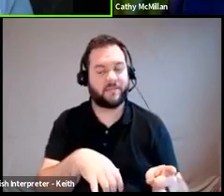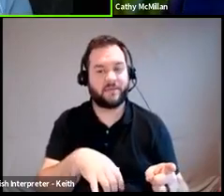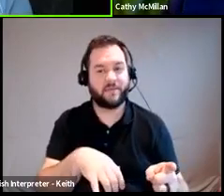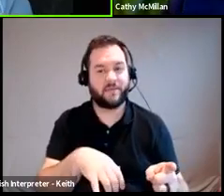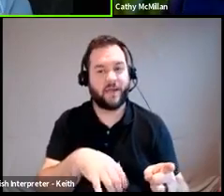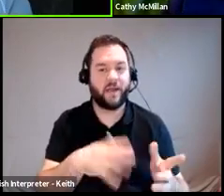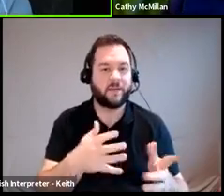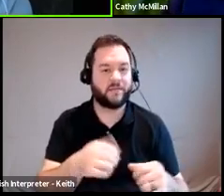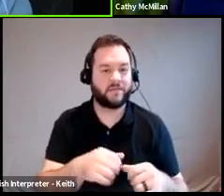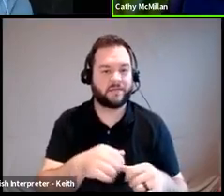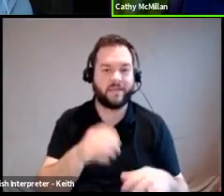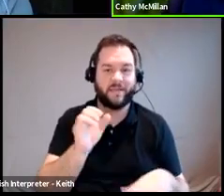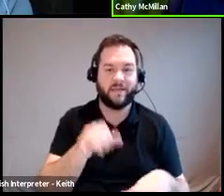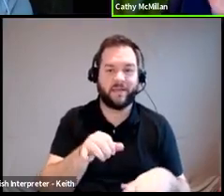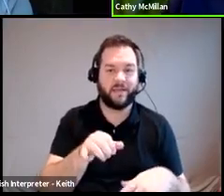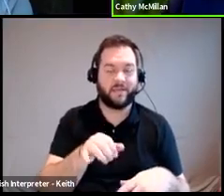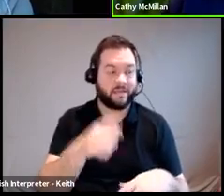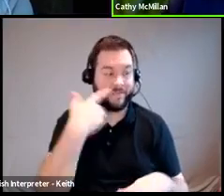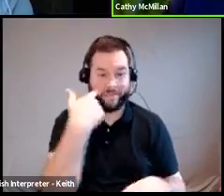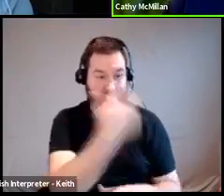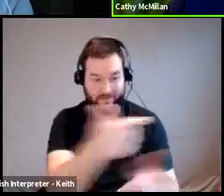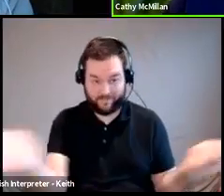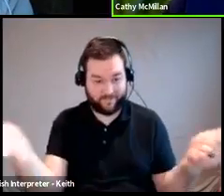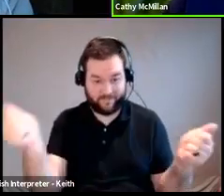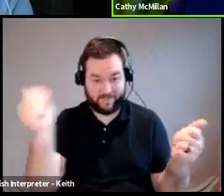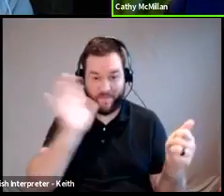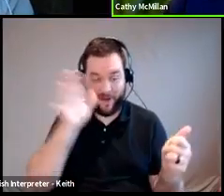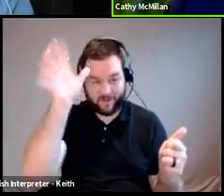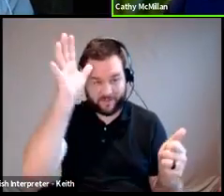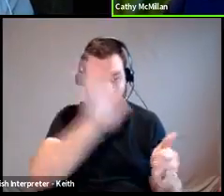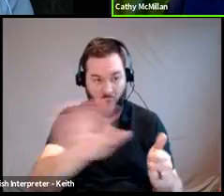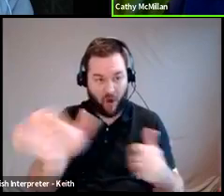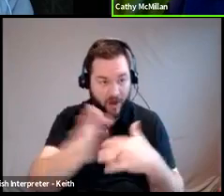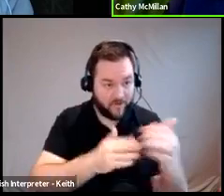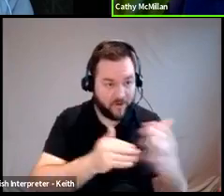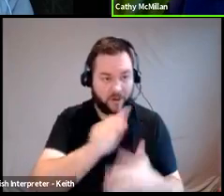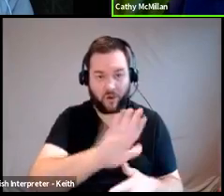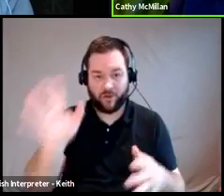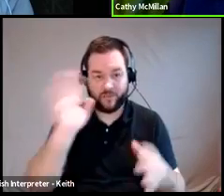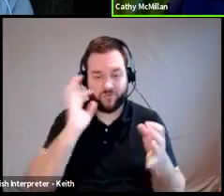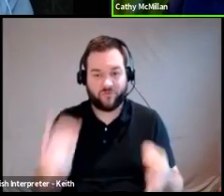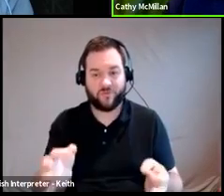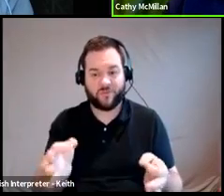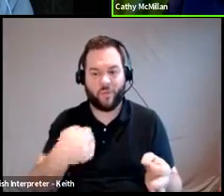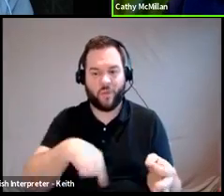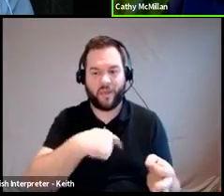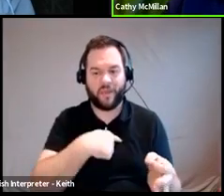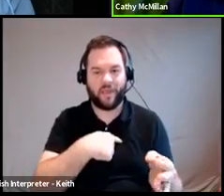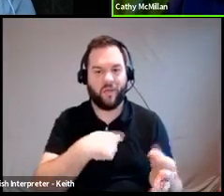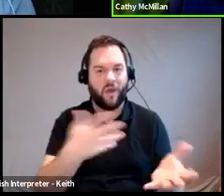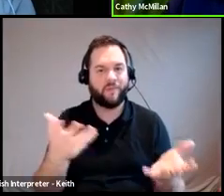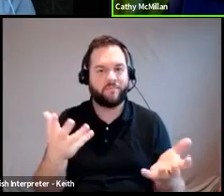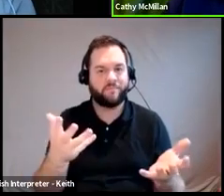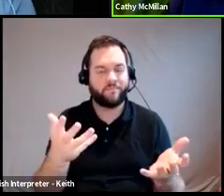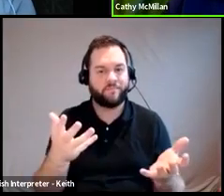run, or where they feel comfortable enough. Yeah yeah that's Yeah yeah that's up to you pursue personally. Yeah.